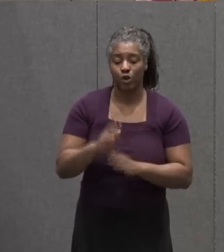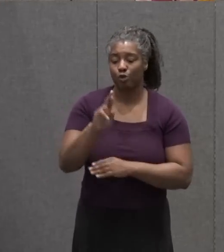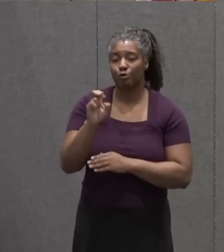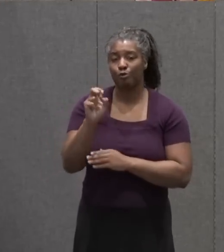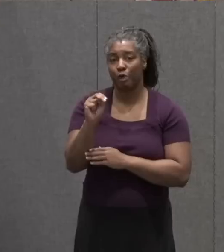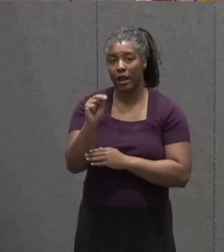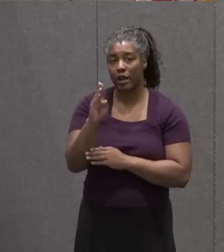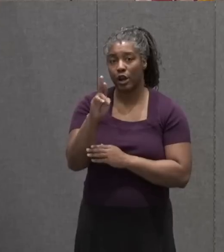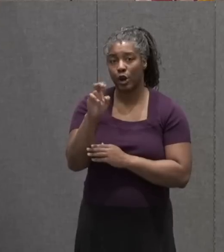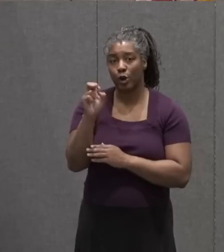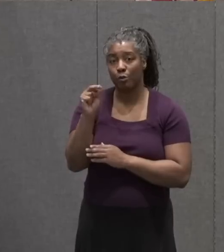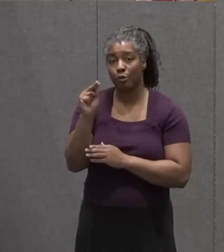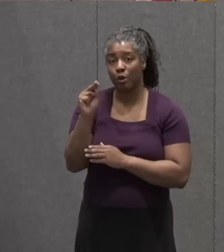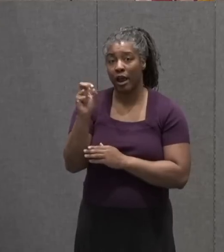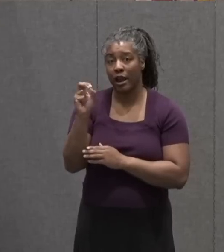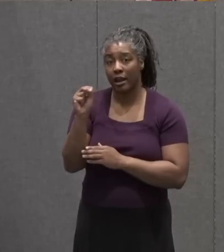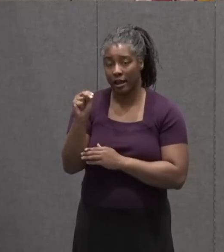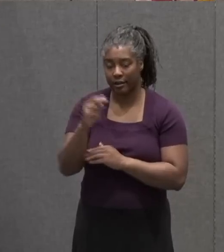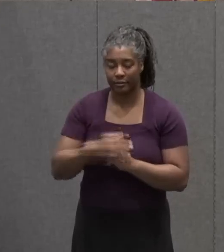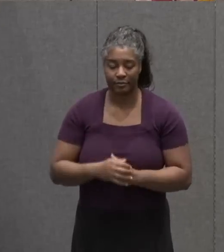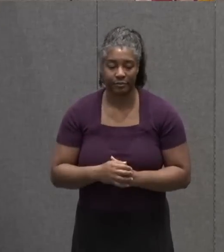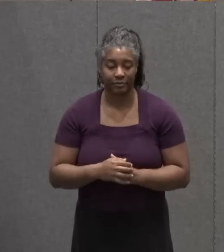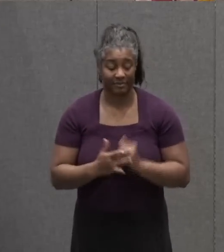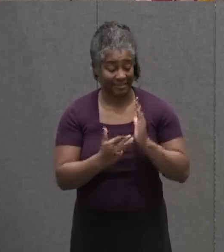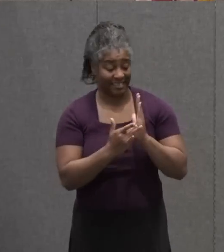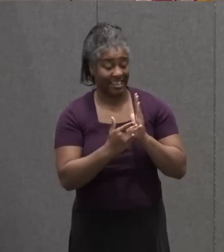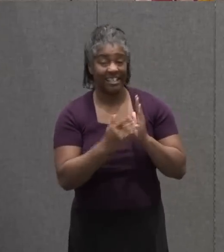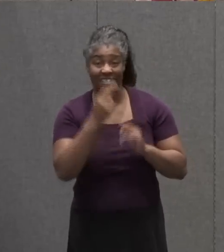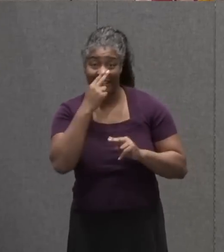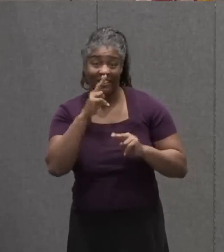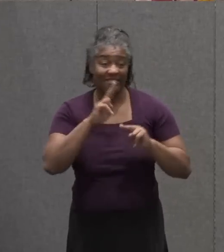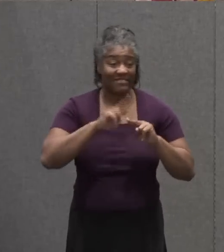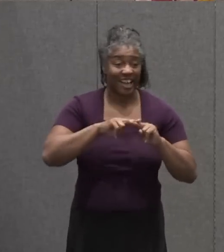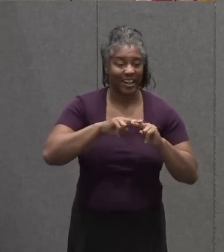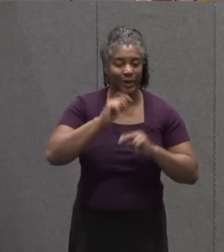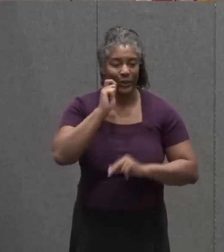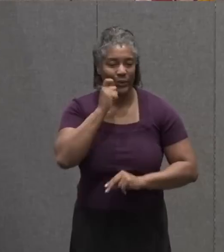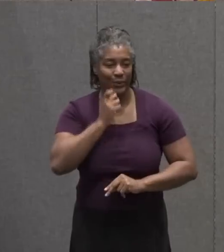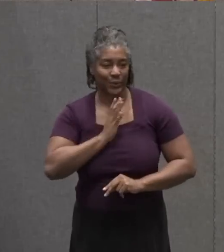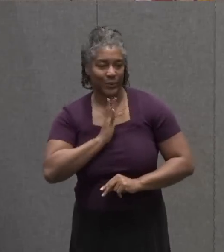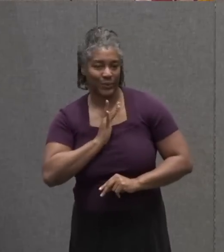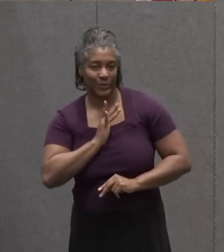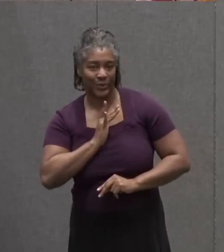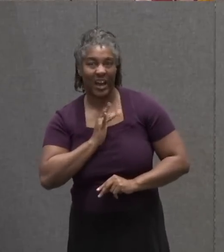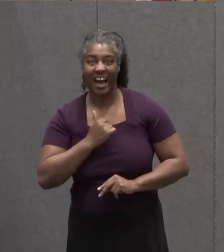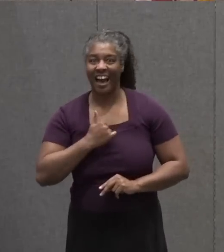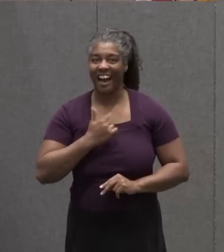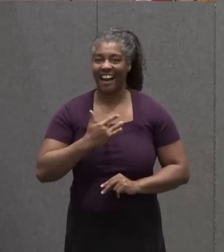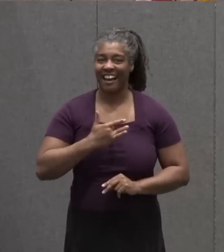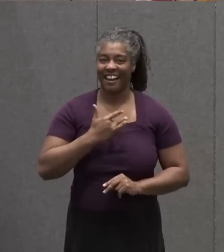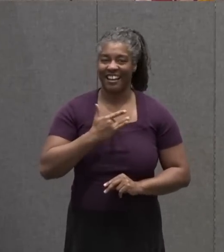Technology it's fun it's neat it makes me feel really sweet